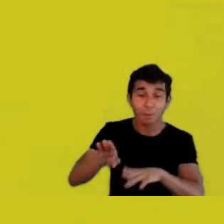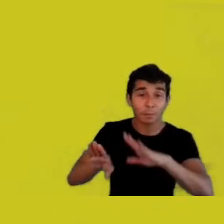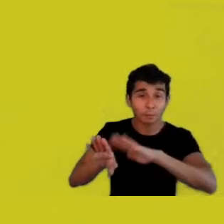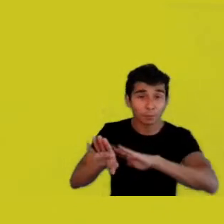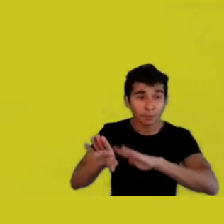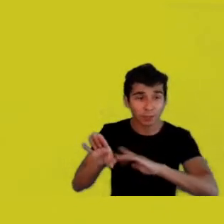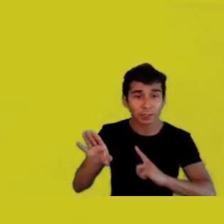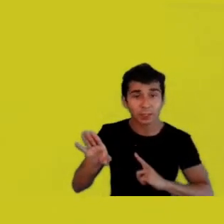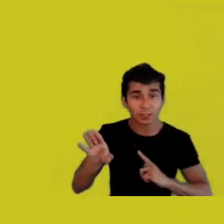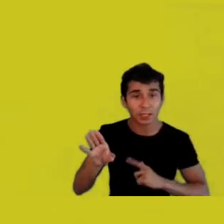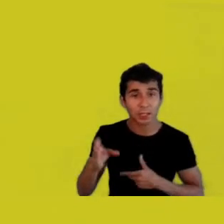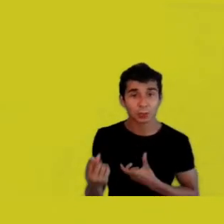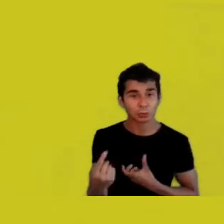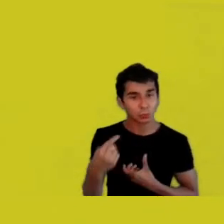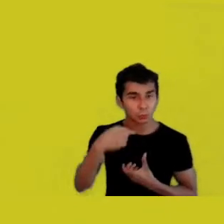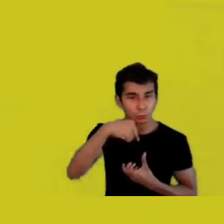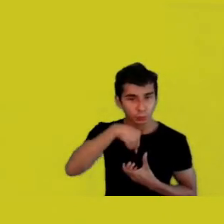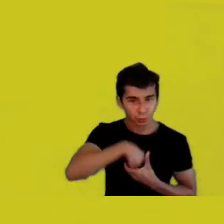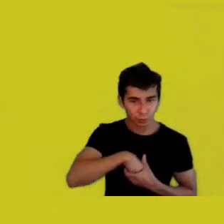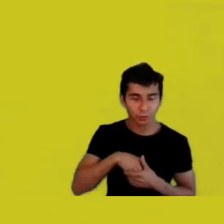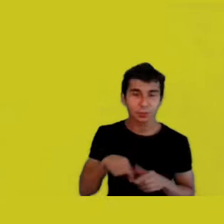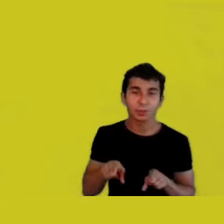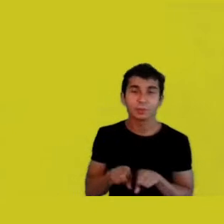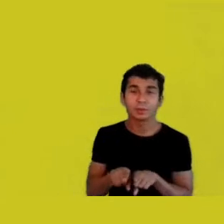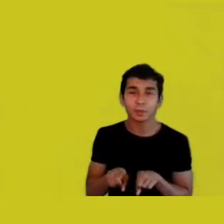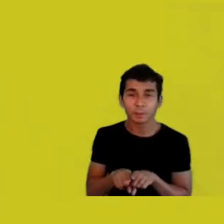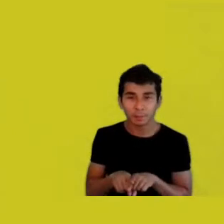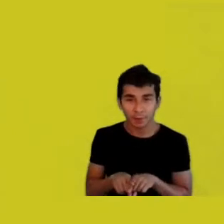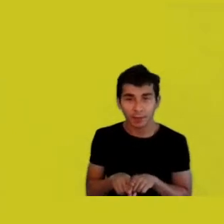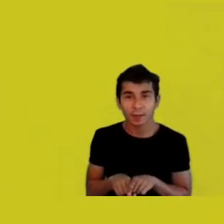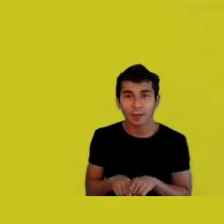responsible for growth, responsible for abundance,